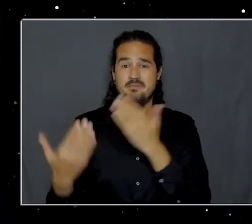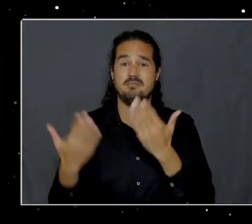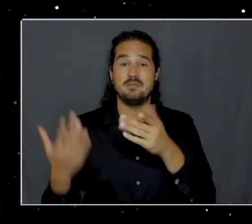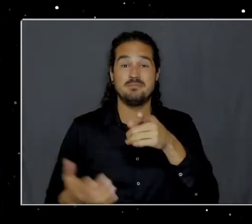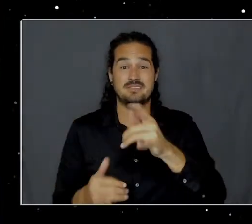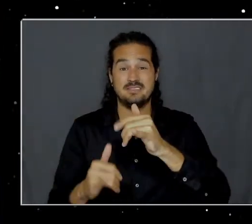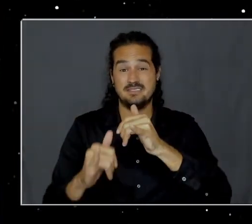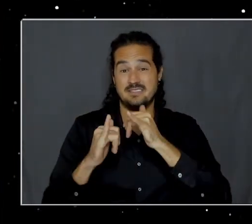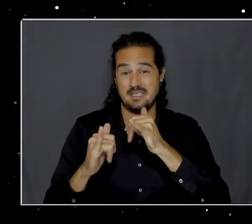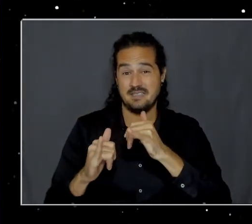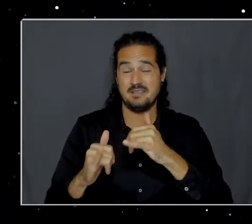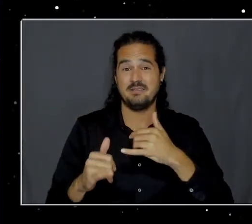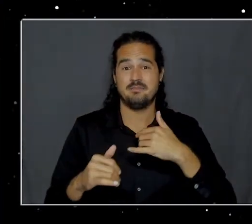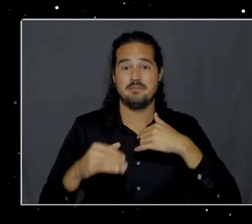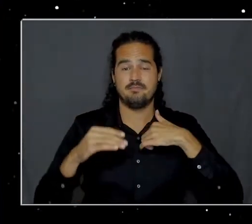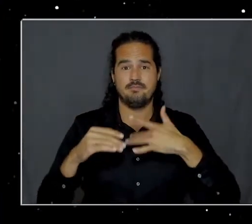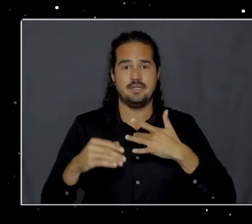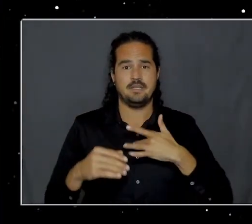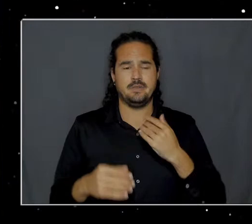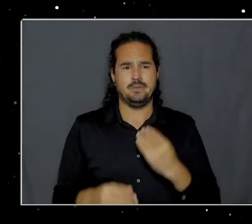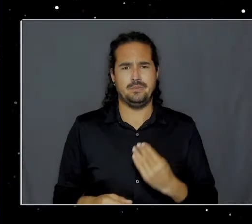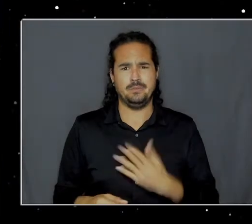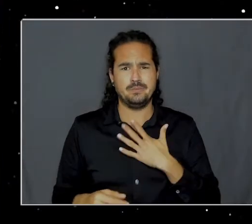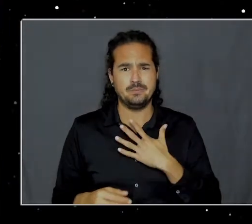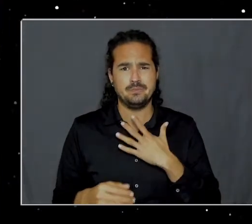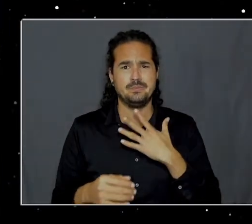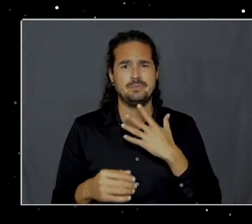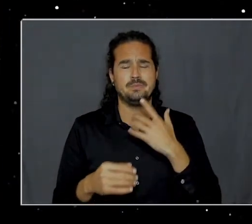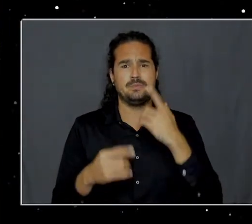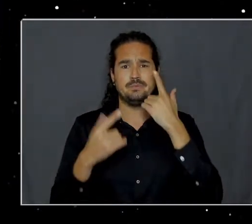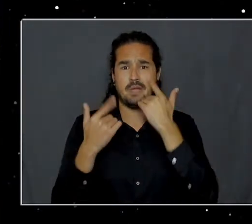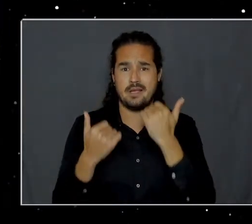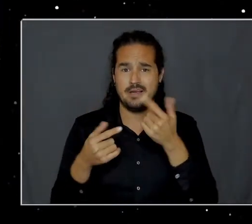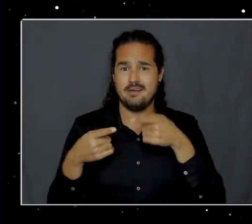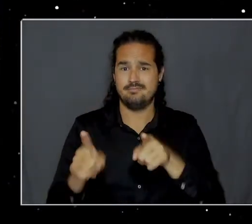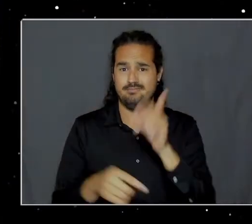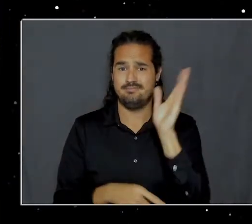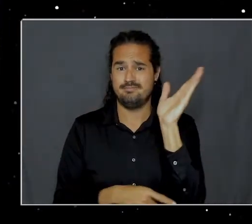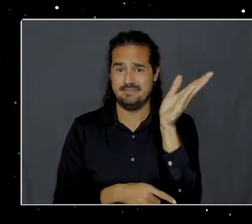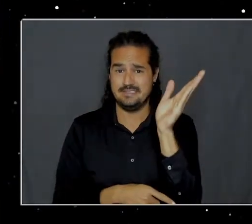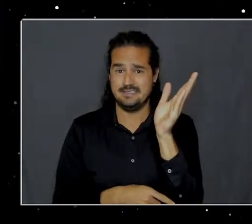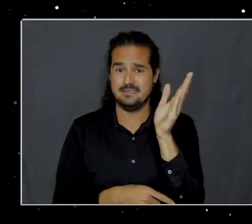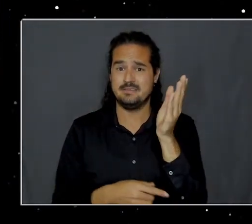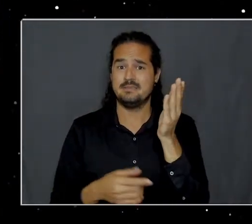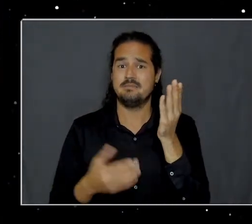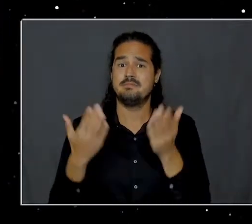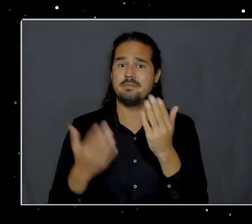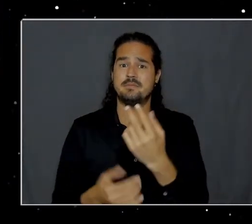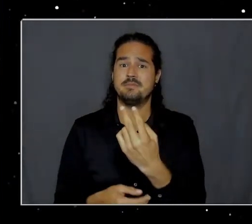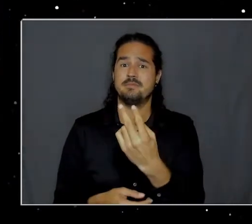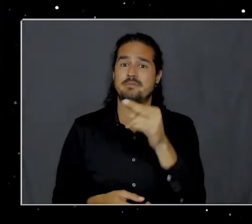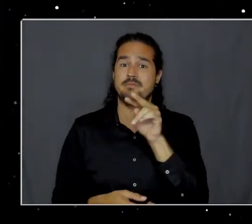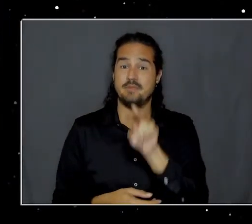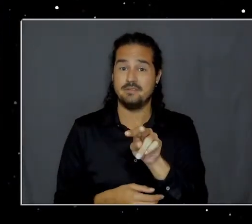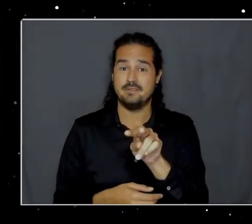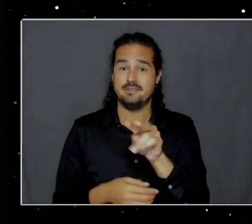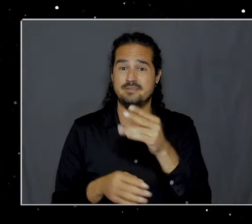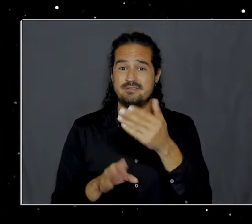EMOTIONAL DURING THAT SPEECH, STARTED CRYING, WE KNOW FROM ONE